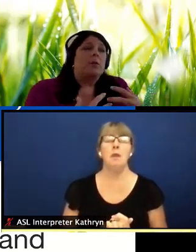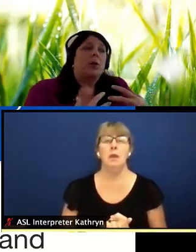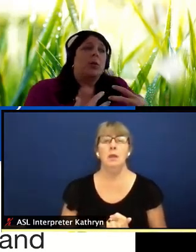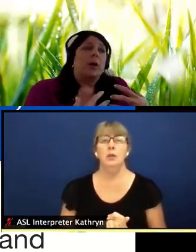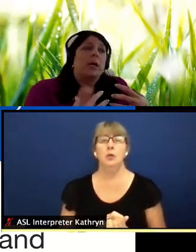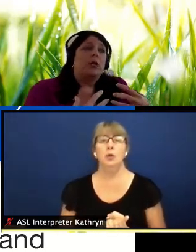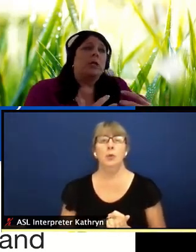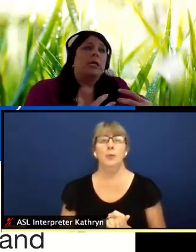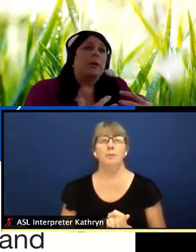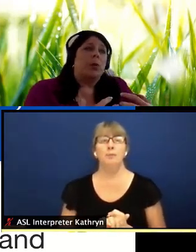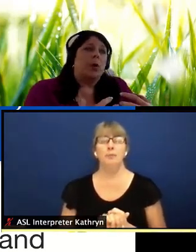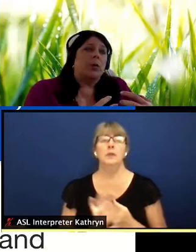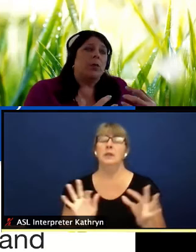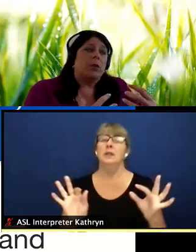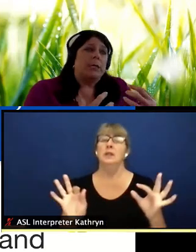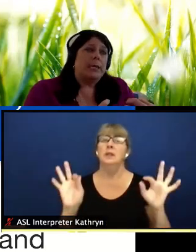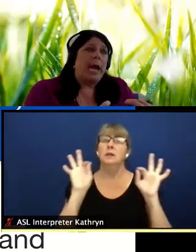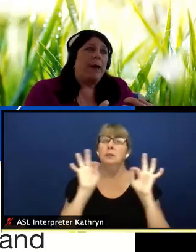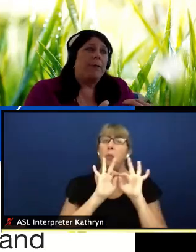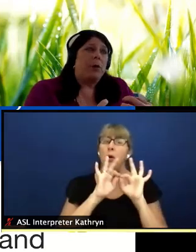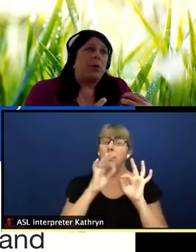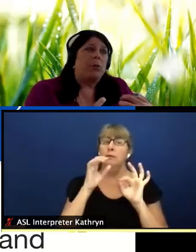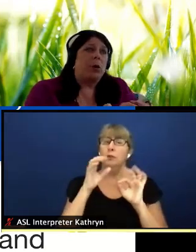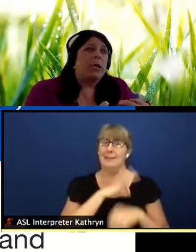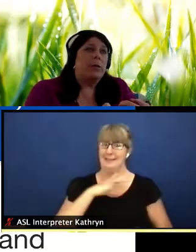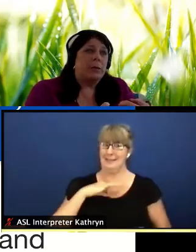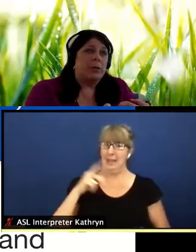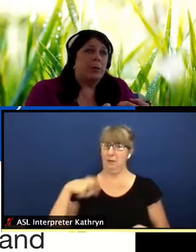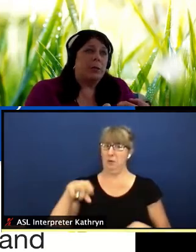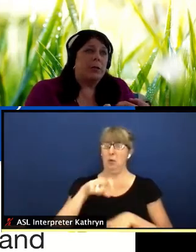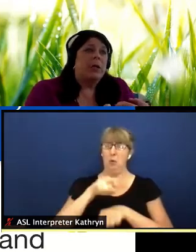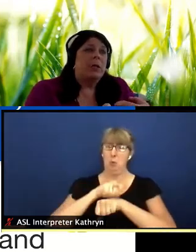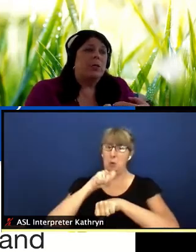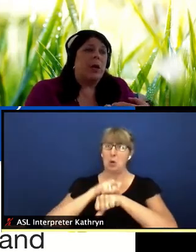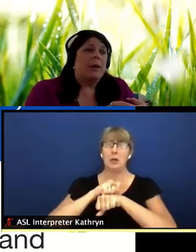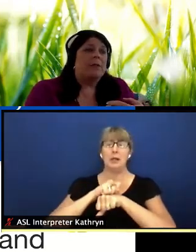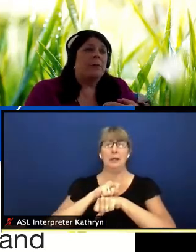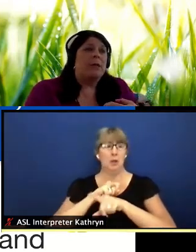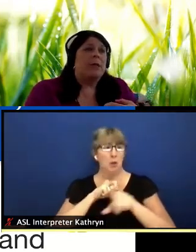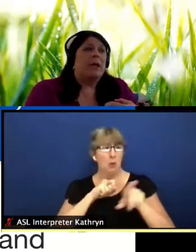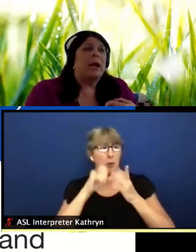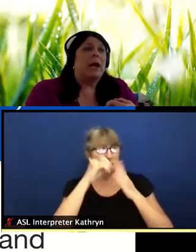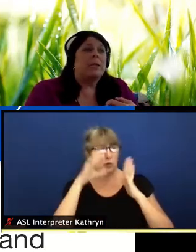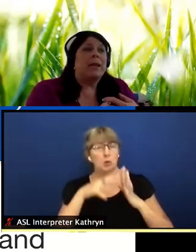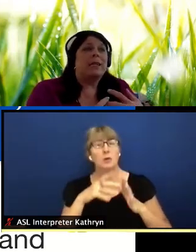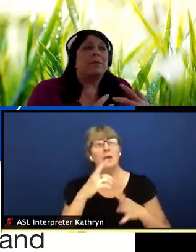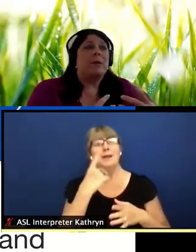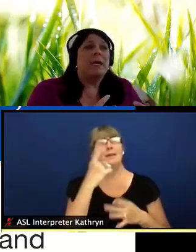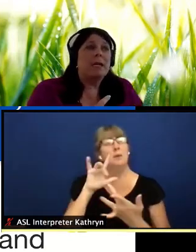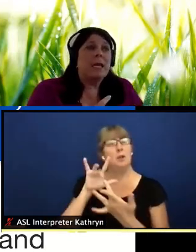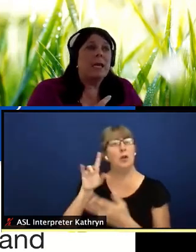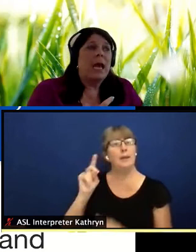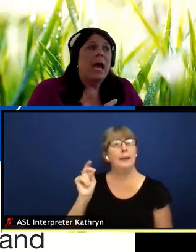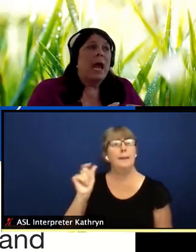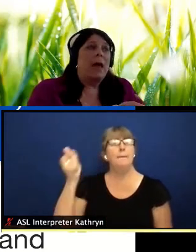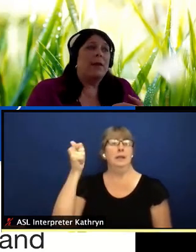So it's really important for staff who are working with students to have somebody that they can contact immediately. And then